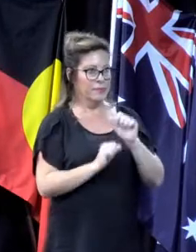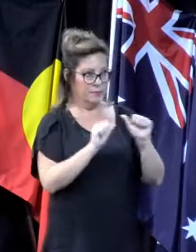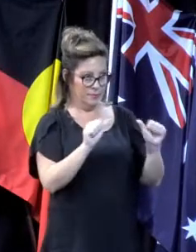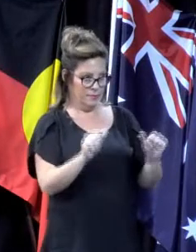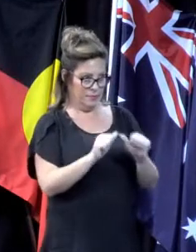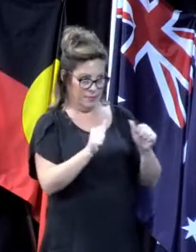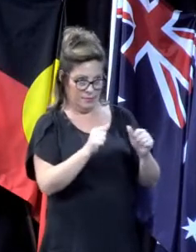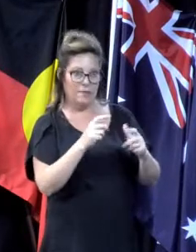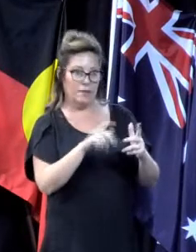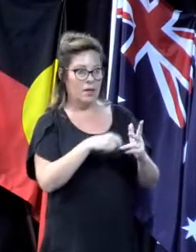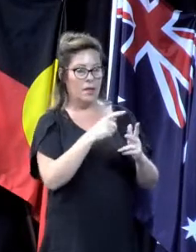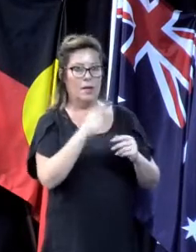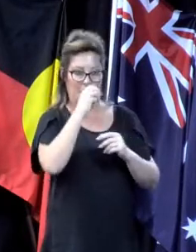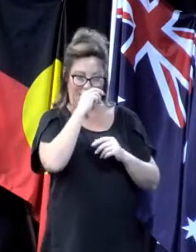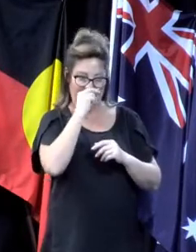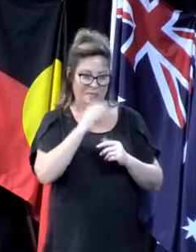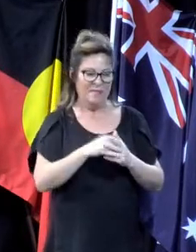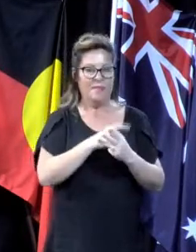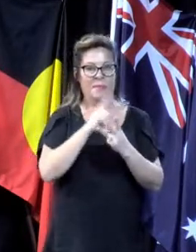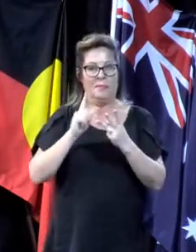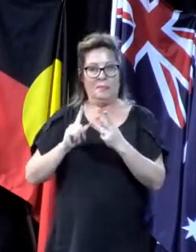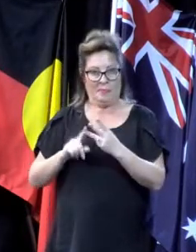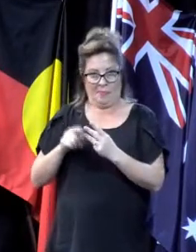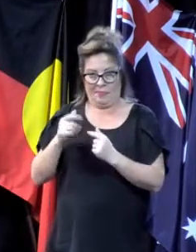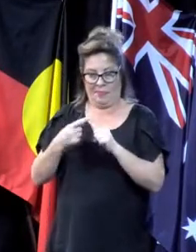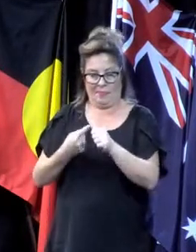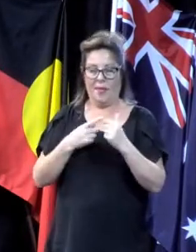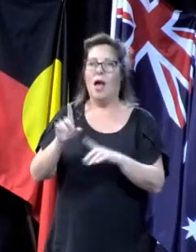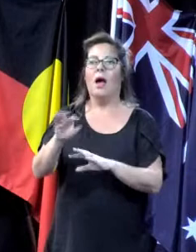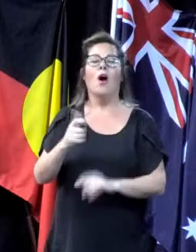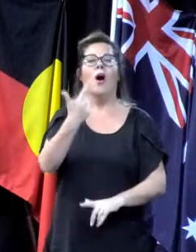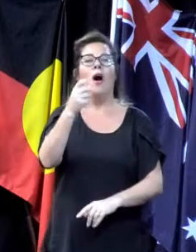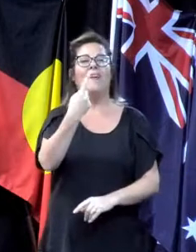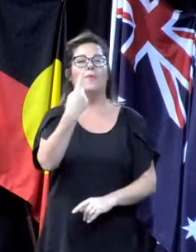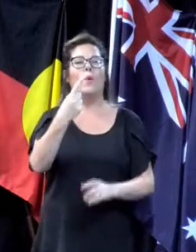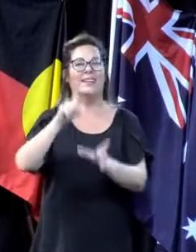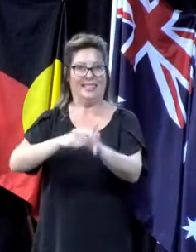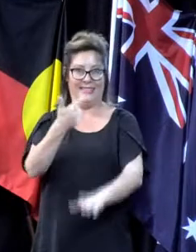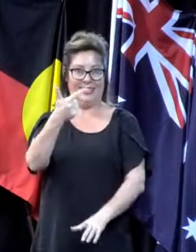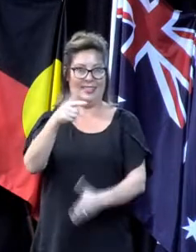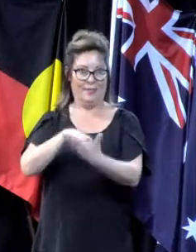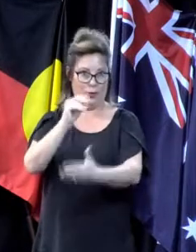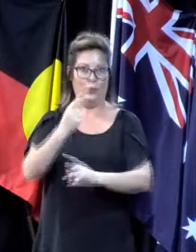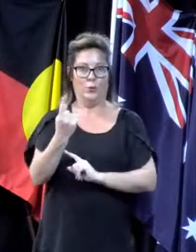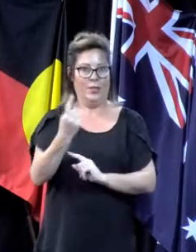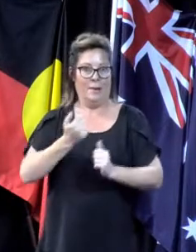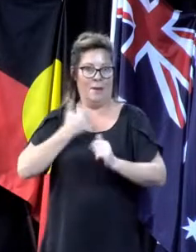So, I am having, in my mind, a year seven student coming to our school. And there is an enrollment process.